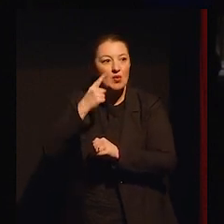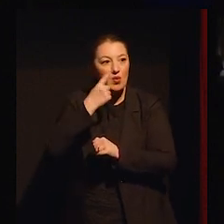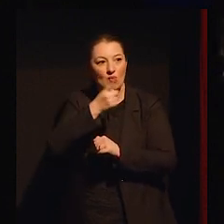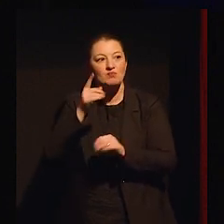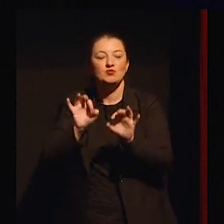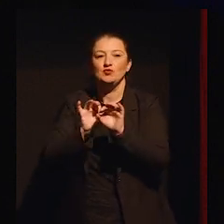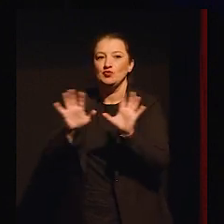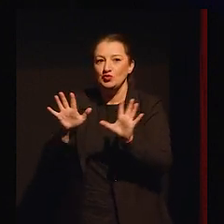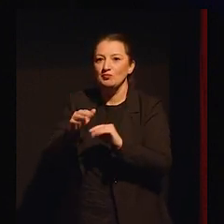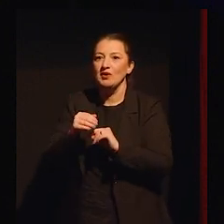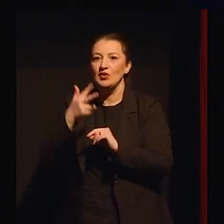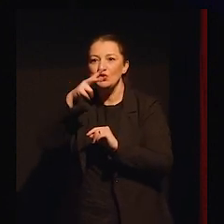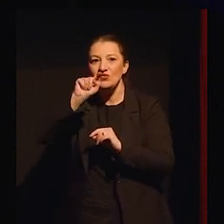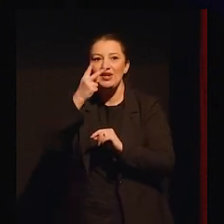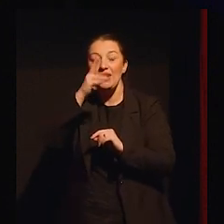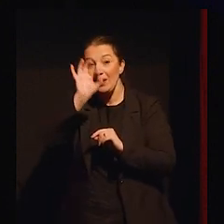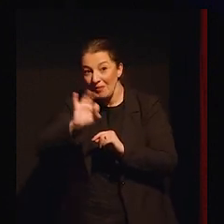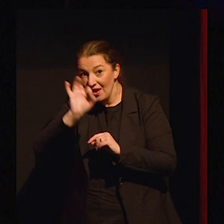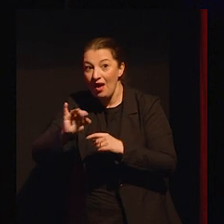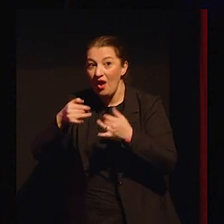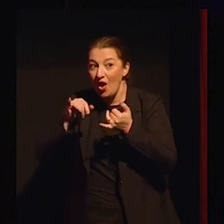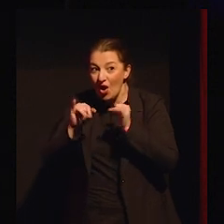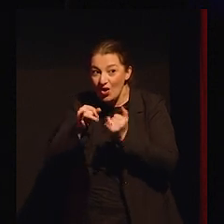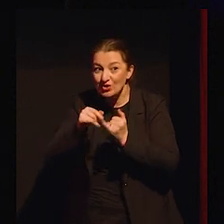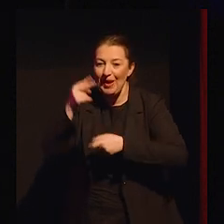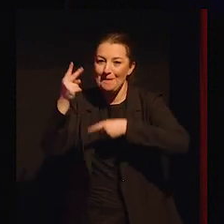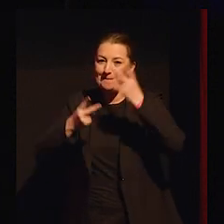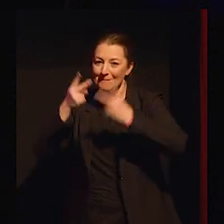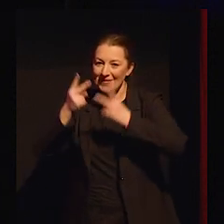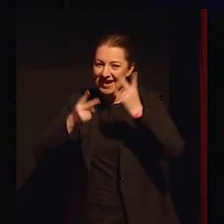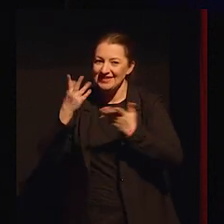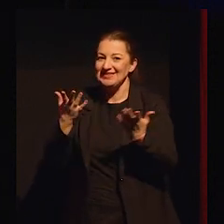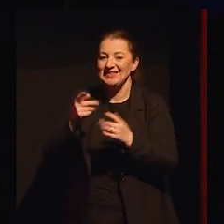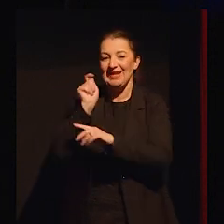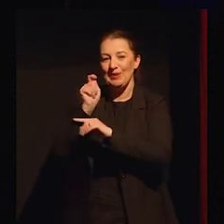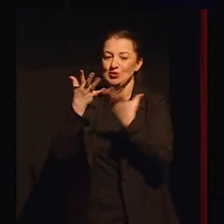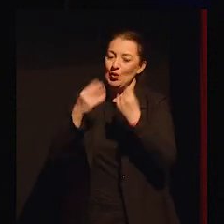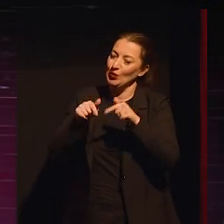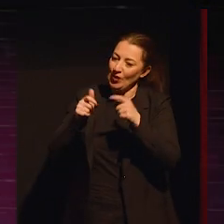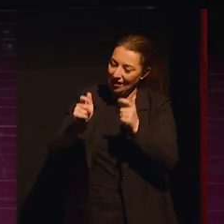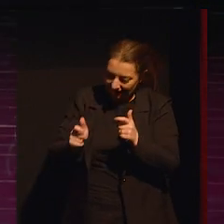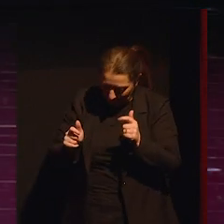Great. At least some of the 3.2 billion gamers are represented here. And how about those